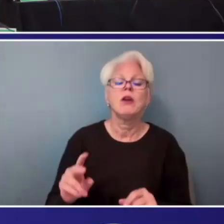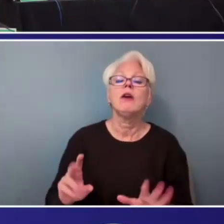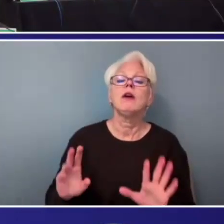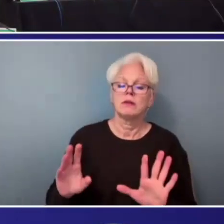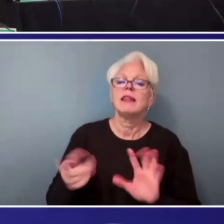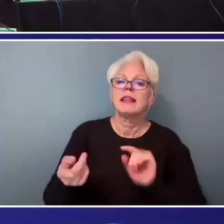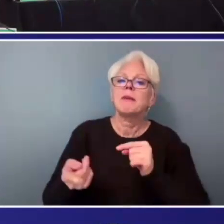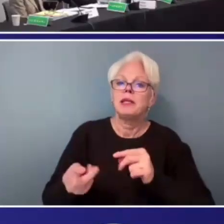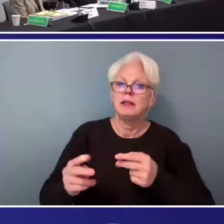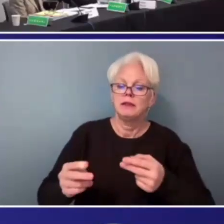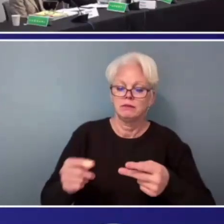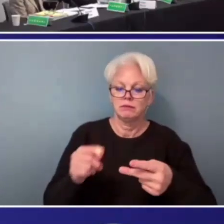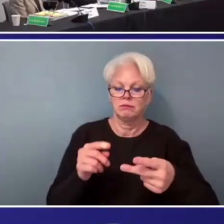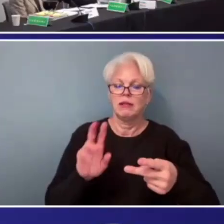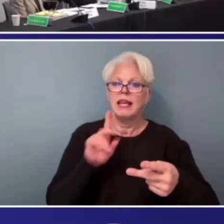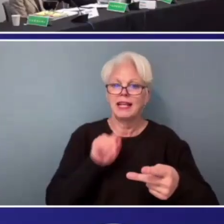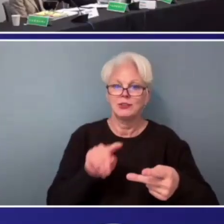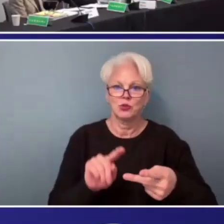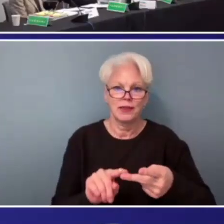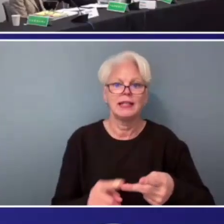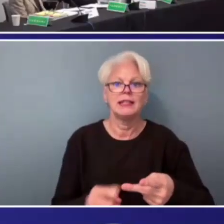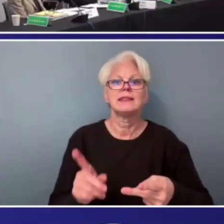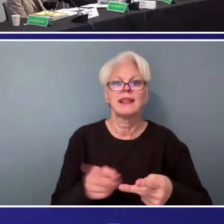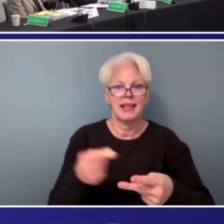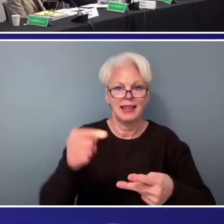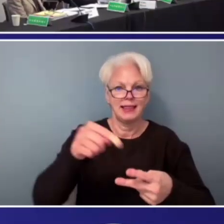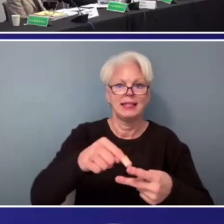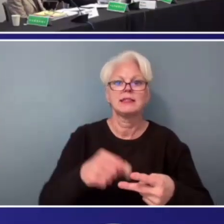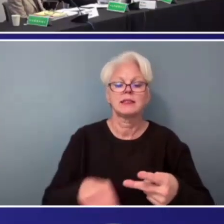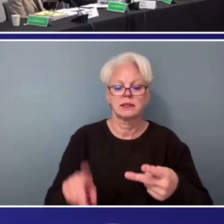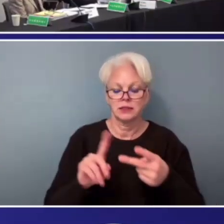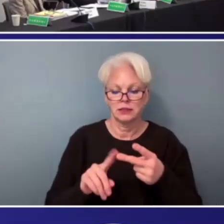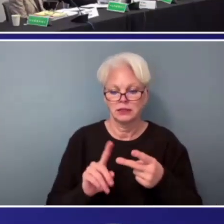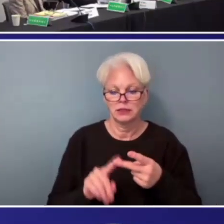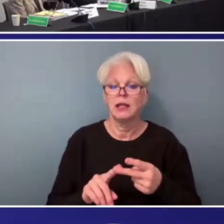I'll answer the last question first. So it's pointing to the date of enactment.